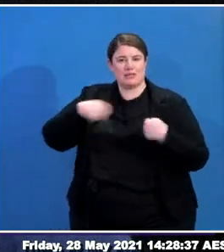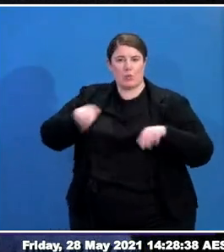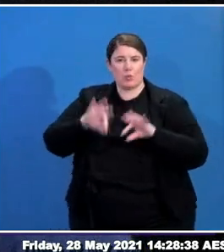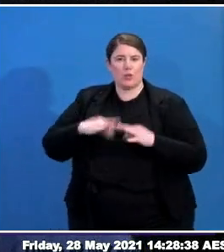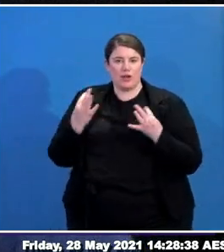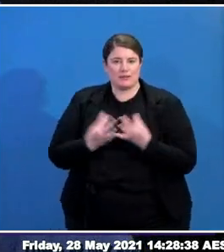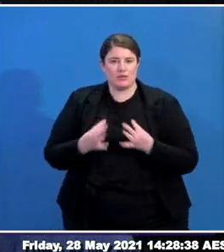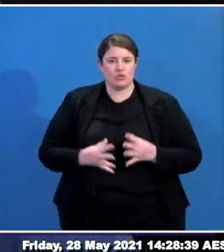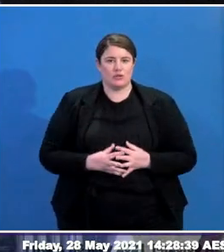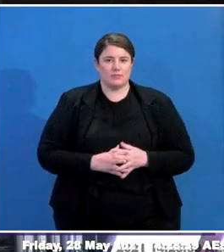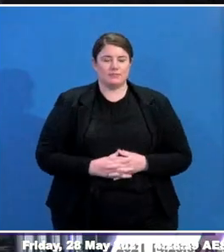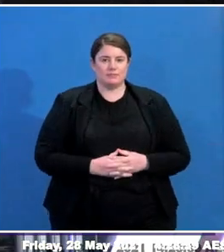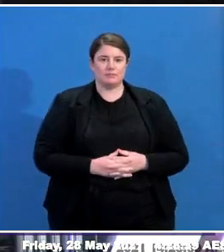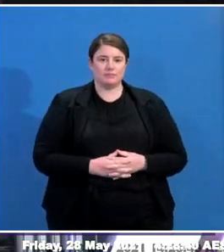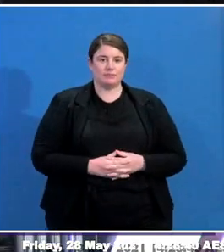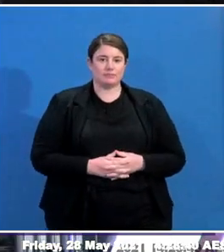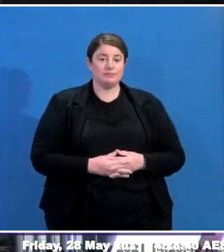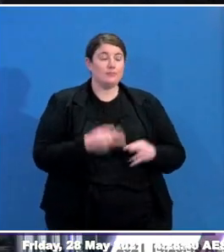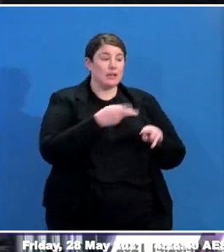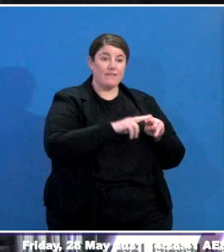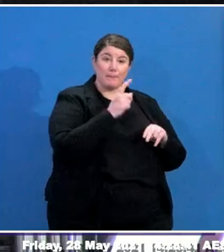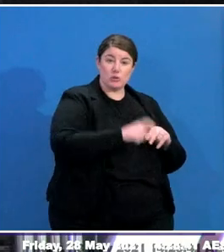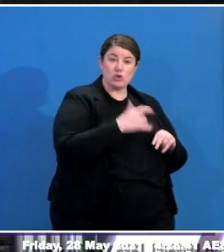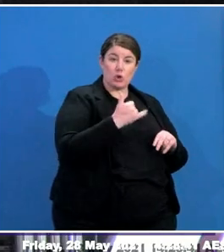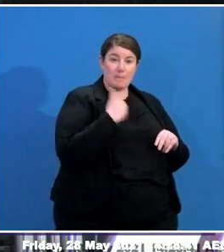Is retaliation something that is difficult to identify?